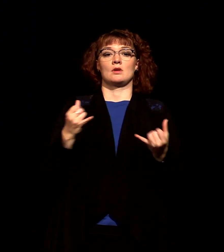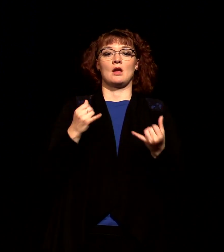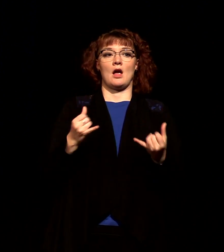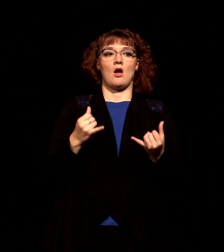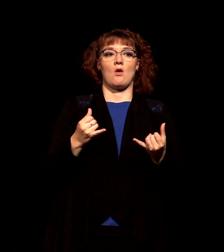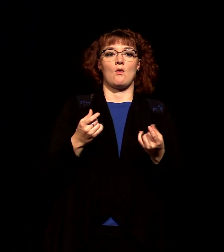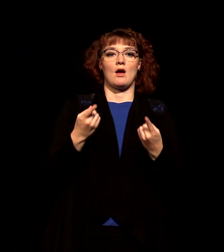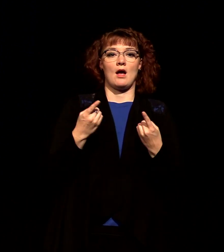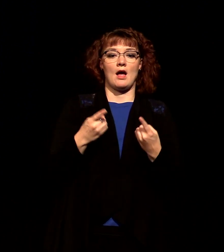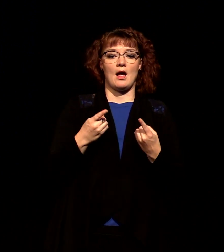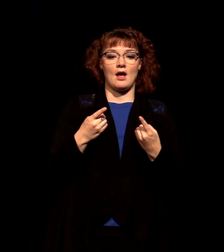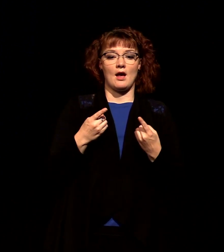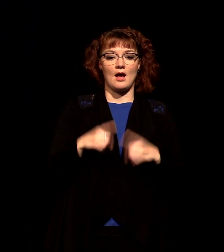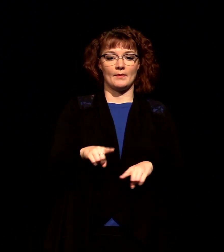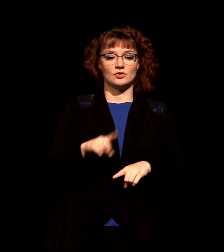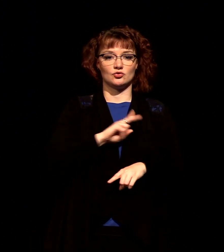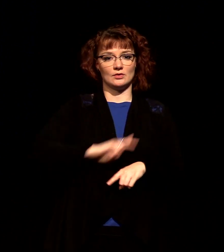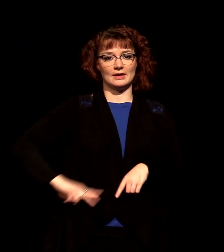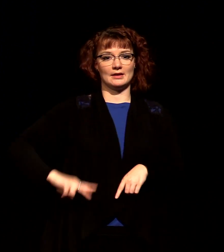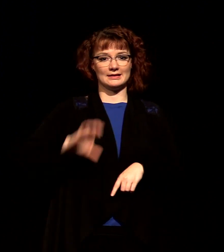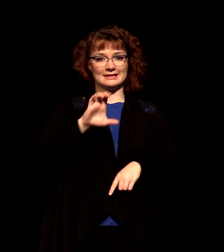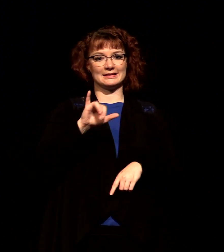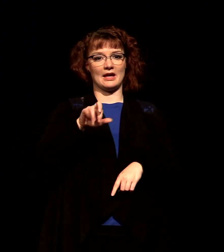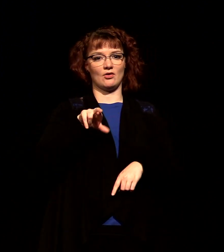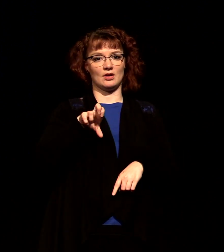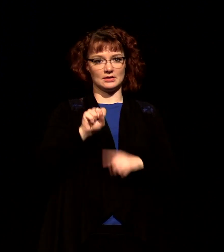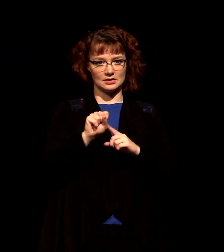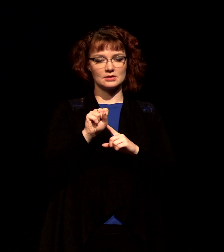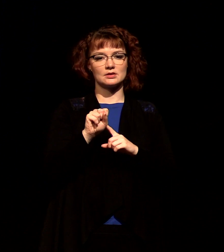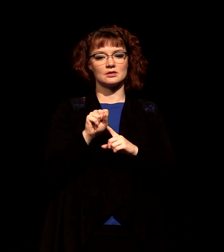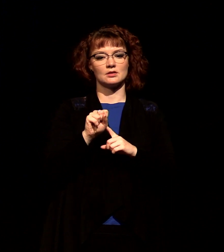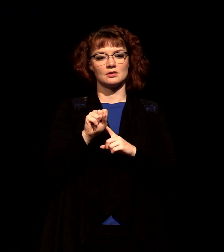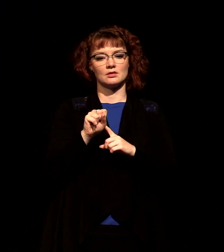to Cyrus Persia comes to Our Babylon is down. Cyrus issues